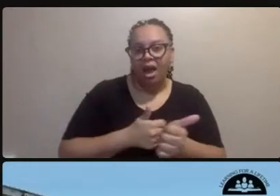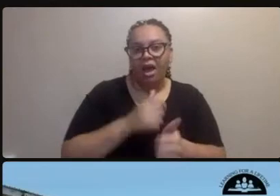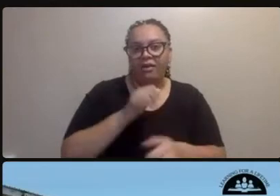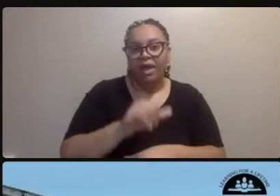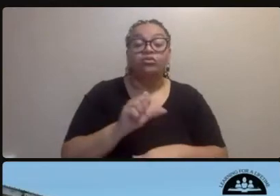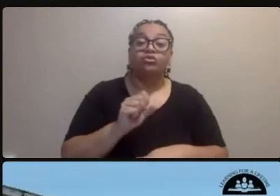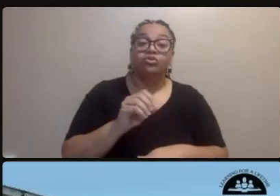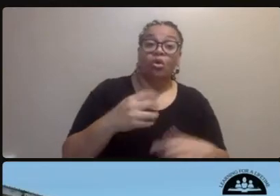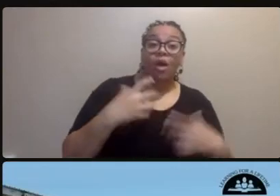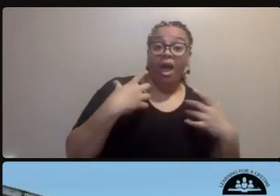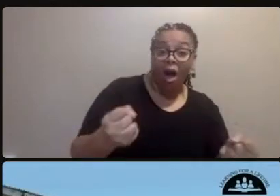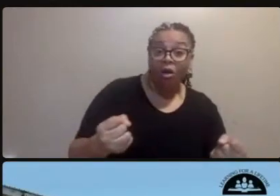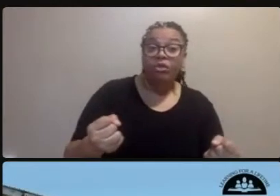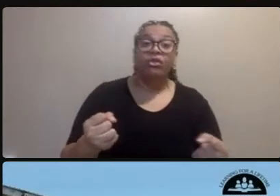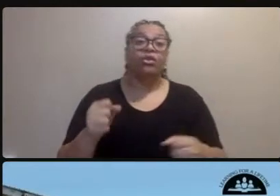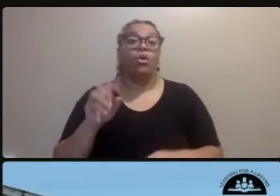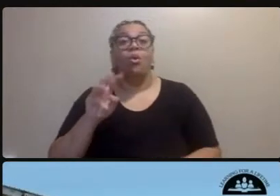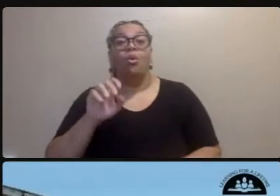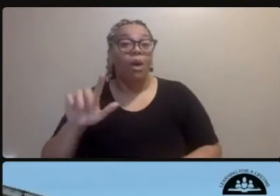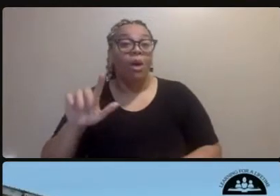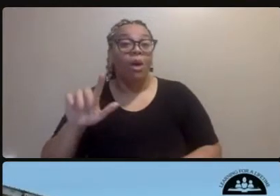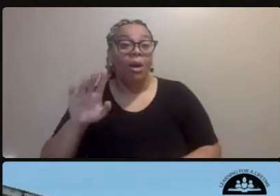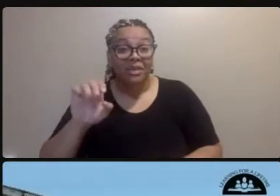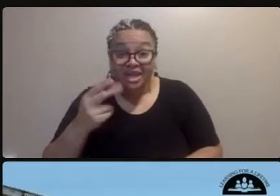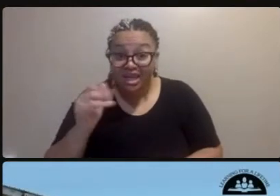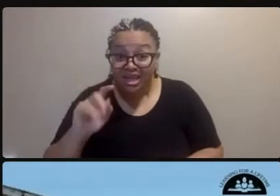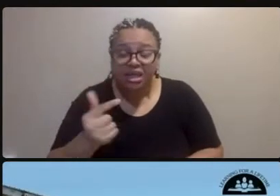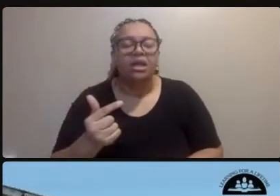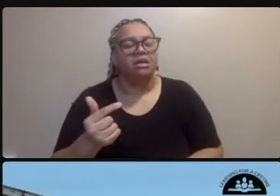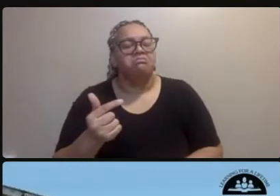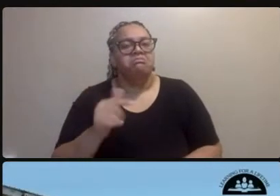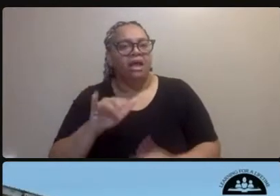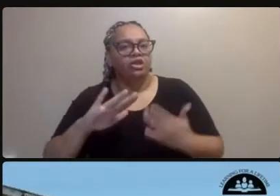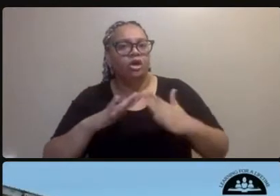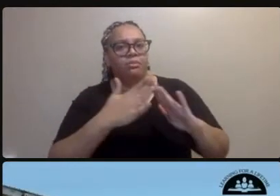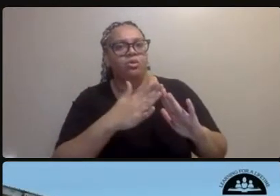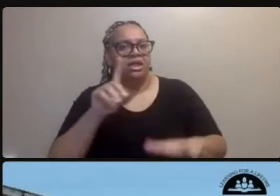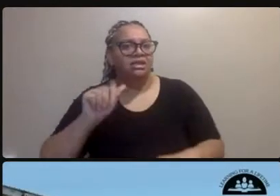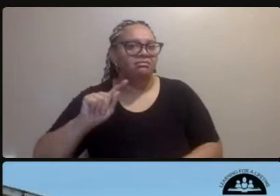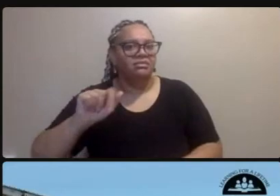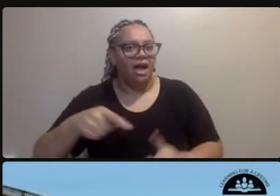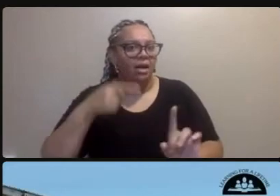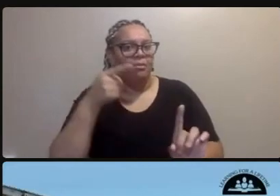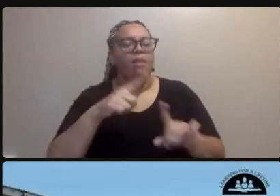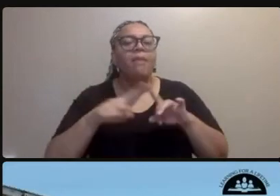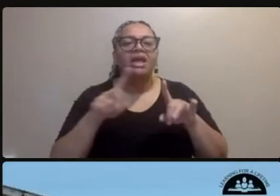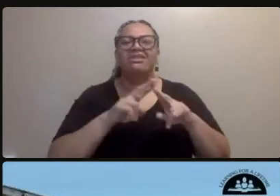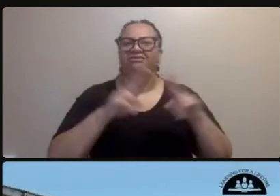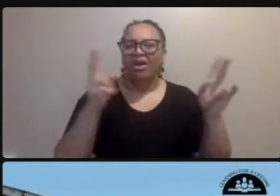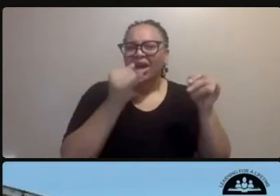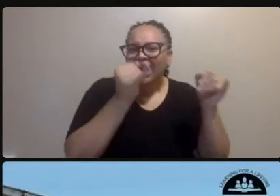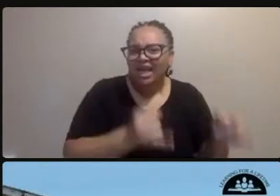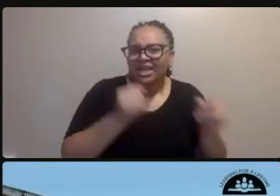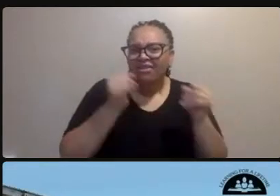AND STUDY A LITTLE BIT ABOUT VOICES THAT BEHIND THE DATA